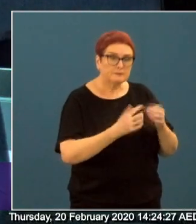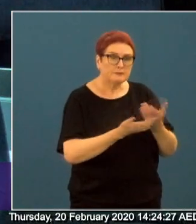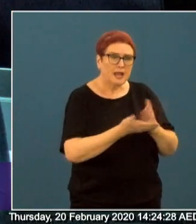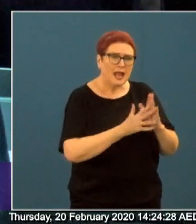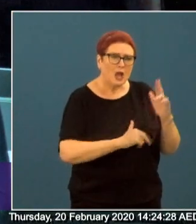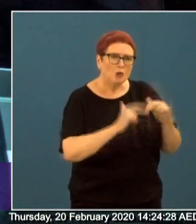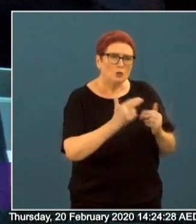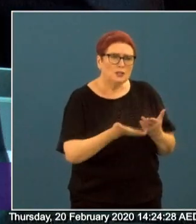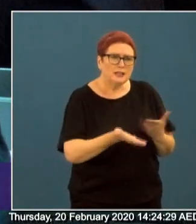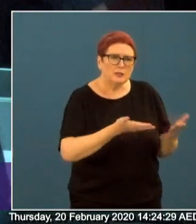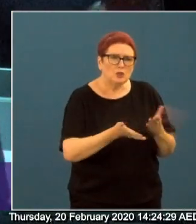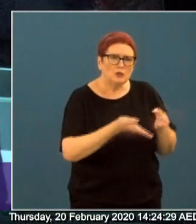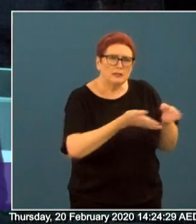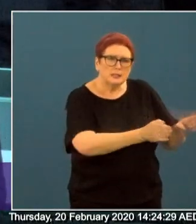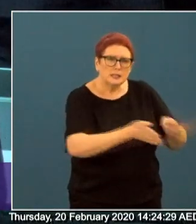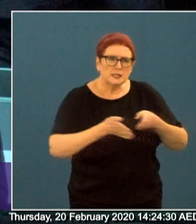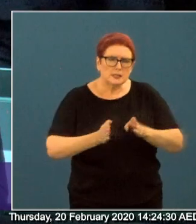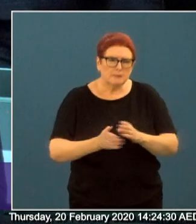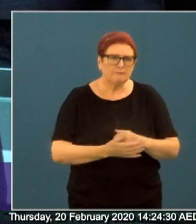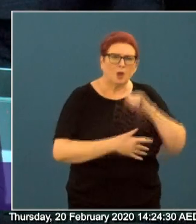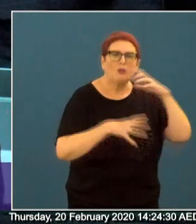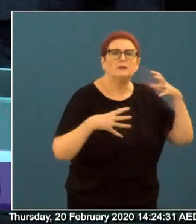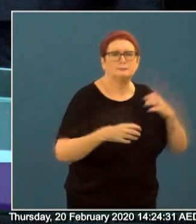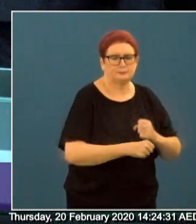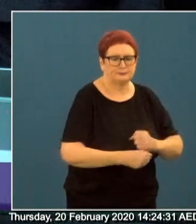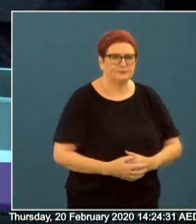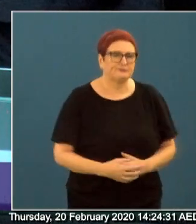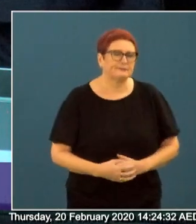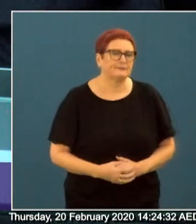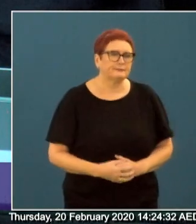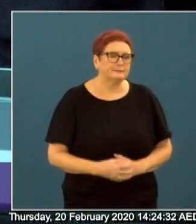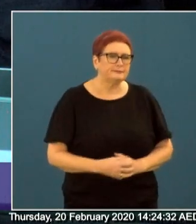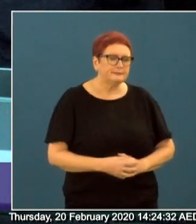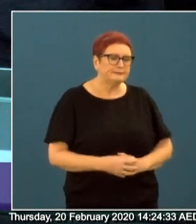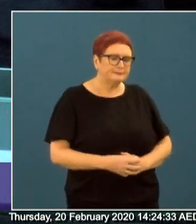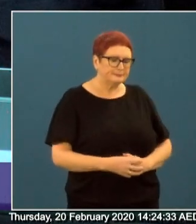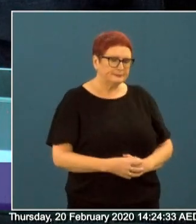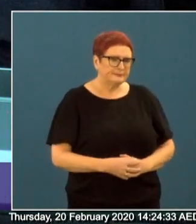Can I summarise it this way, that in effect what you're saying — which is